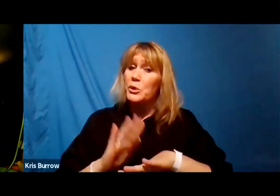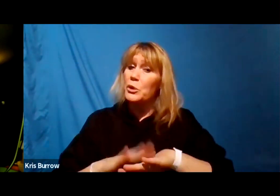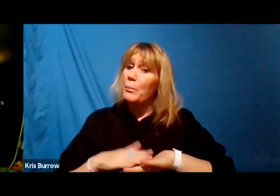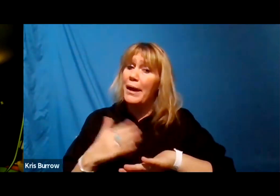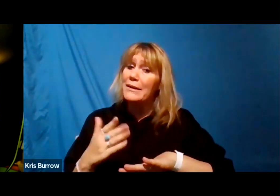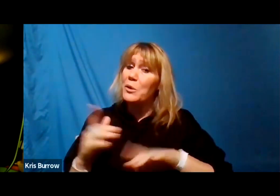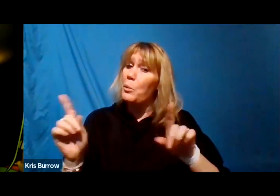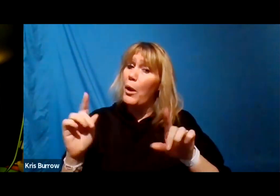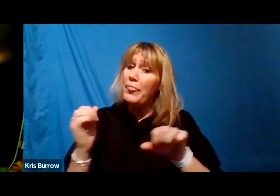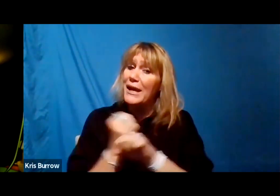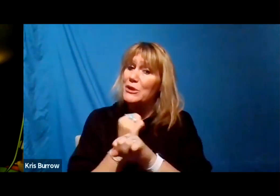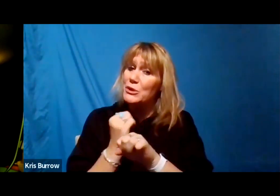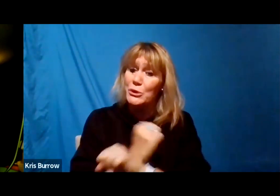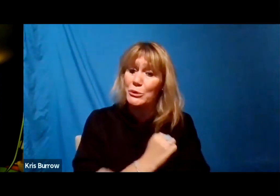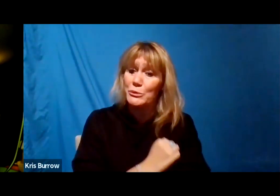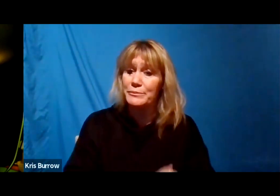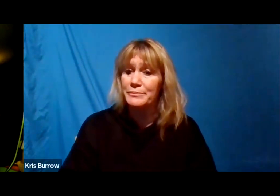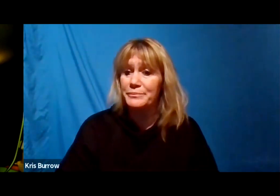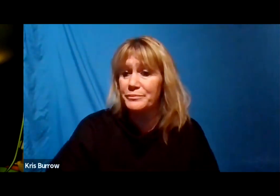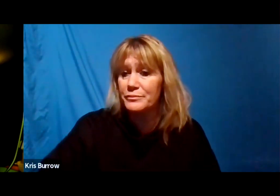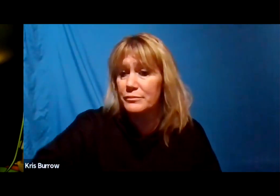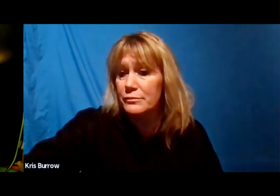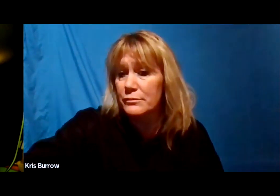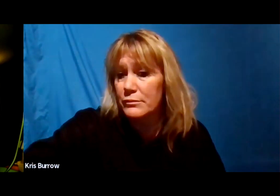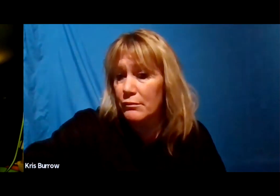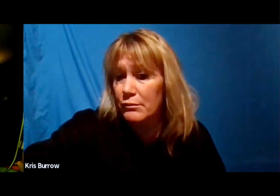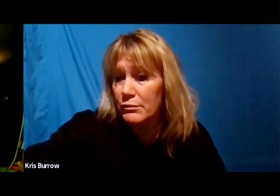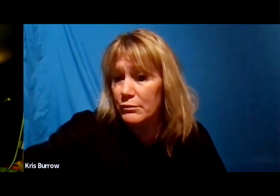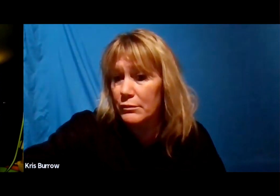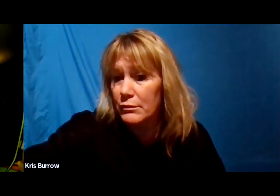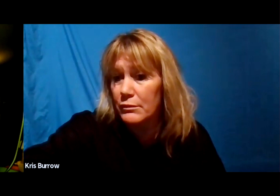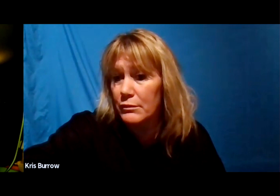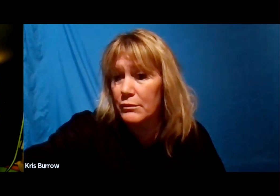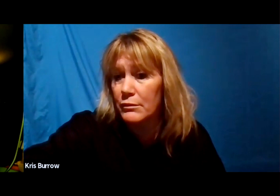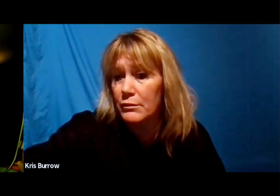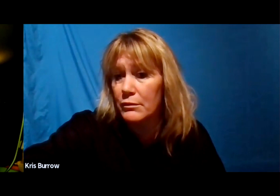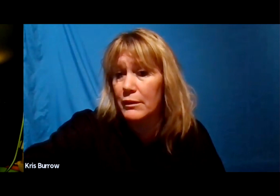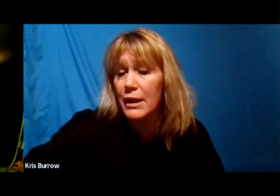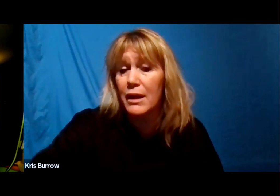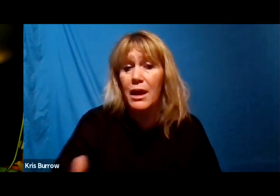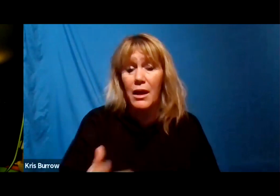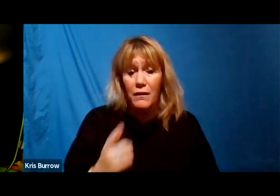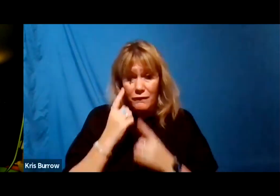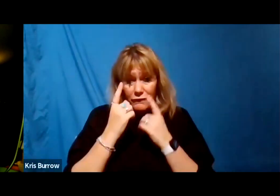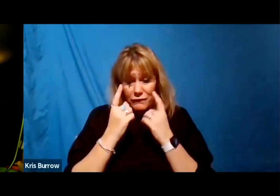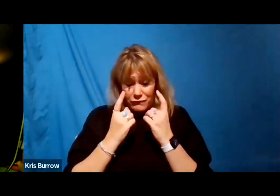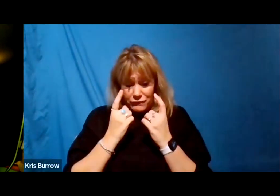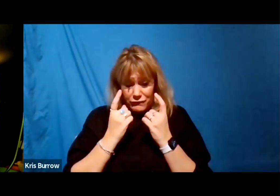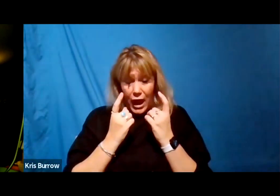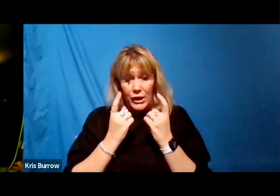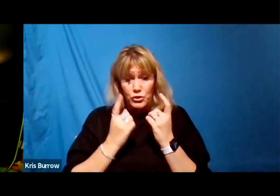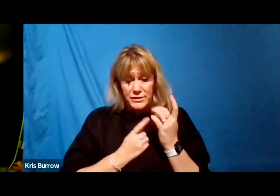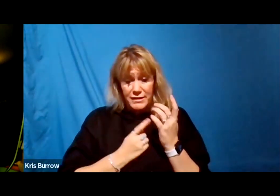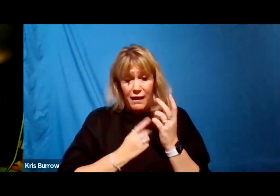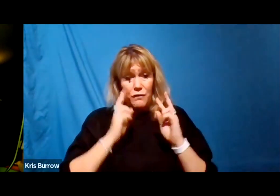And find a tender bed. Oh everything in whispers.